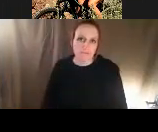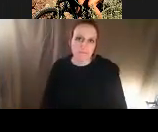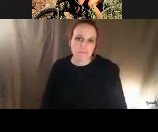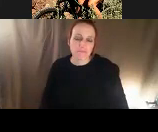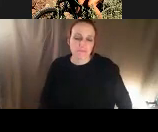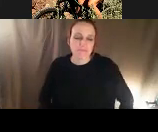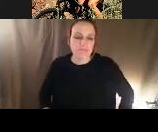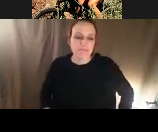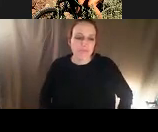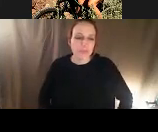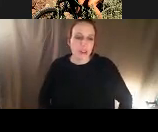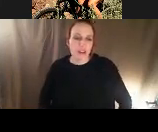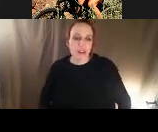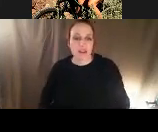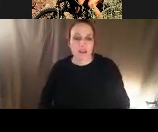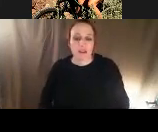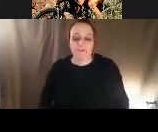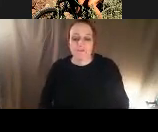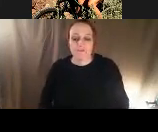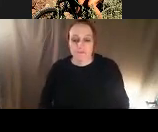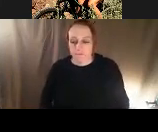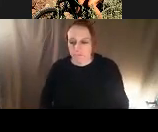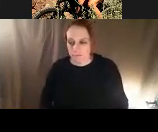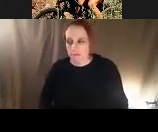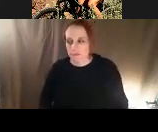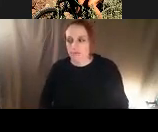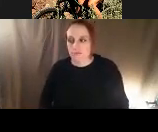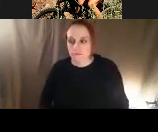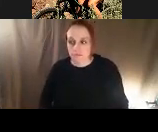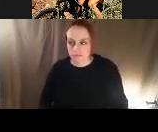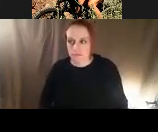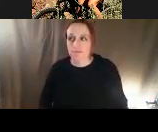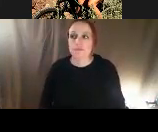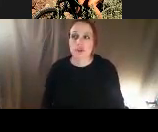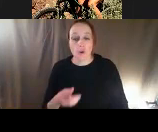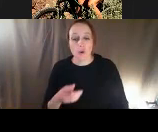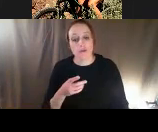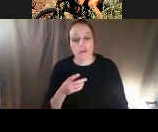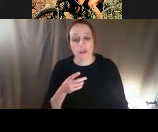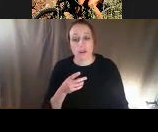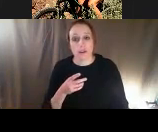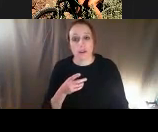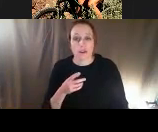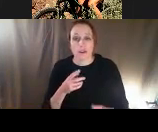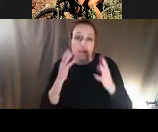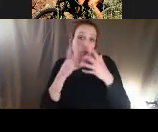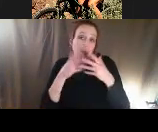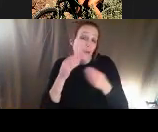The beautiful piece of this, and maybe the hard part is we don't get to determine what is traumatic for anybody.